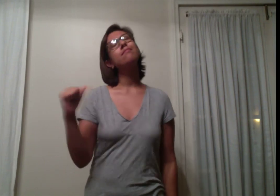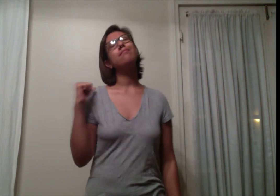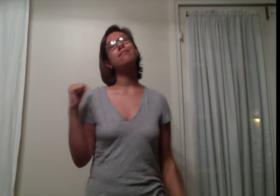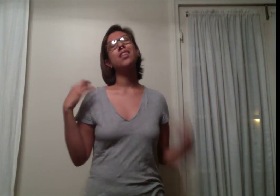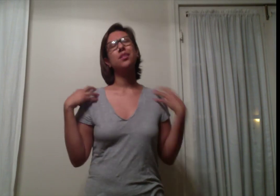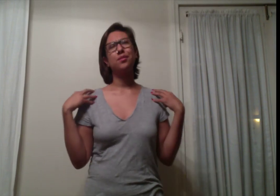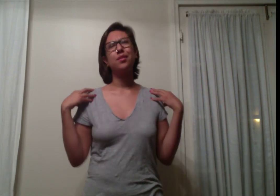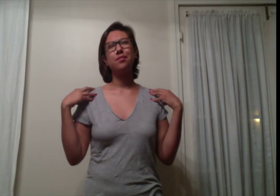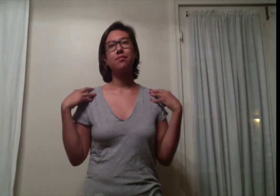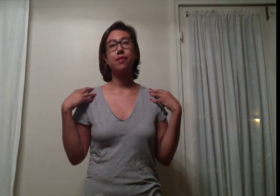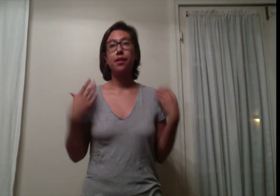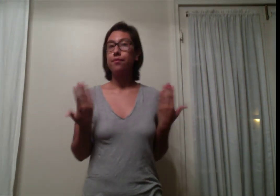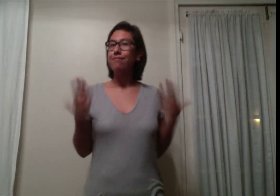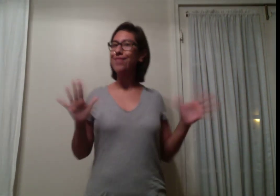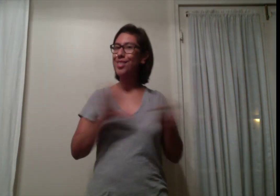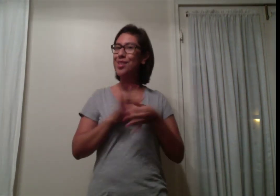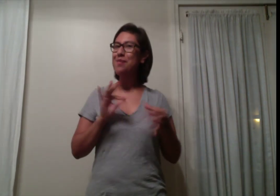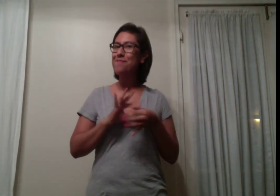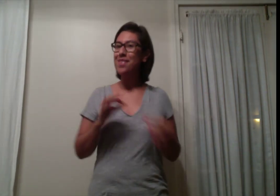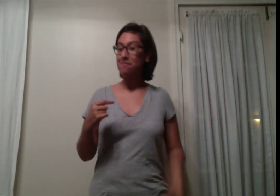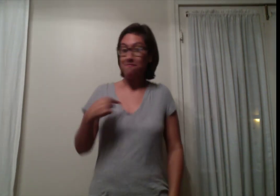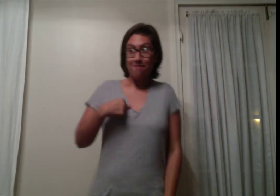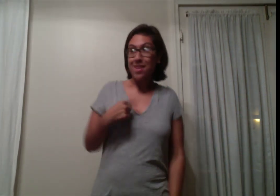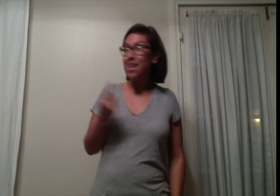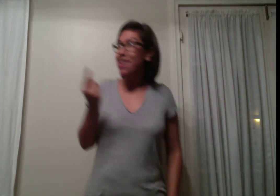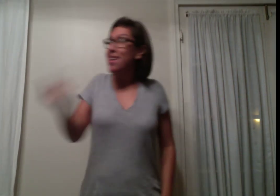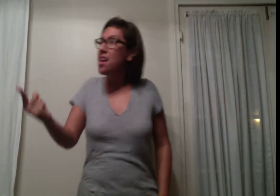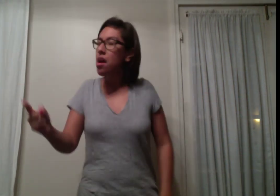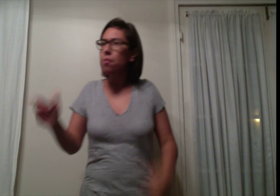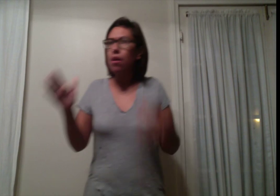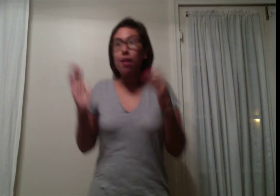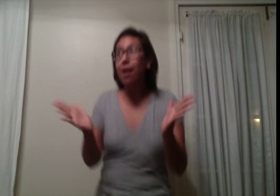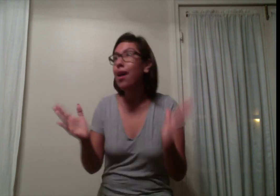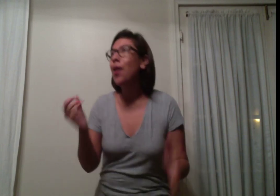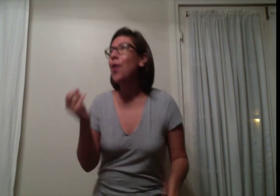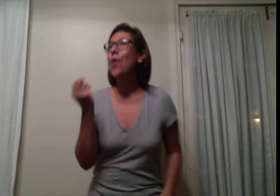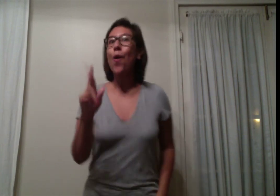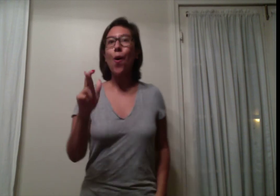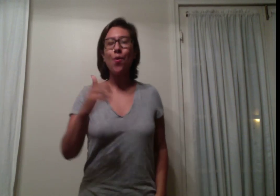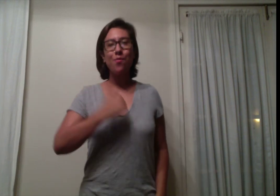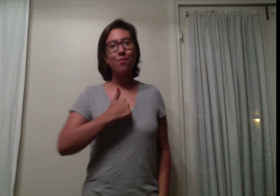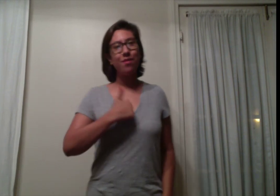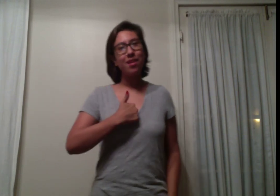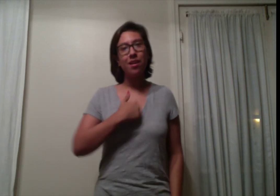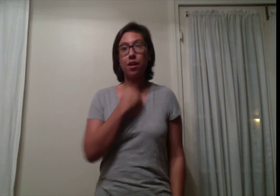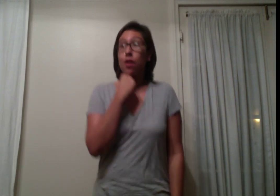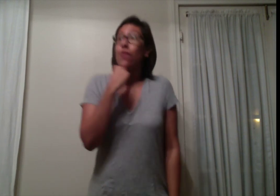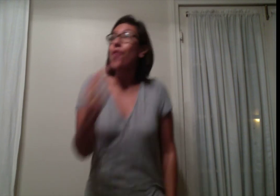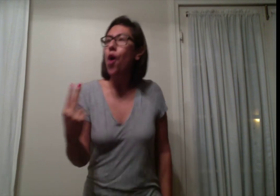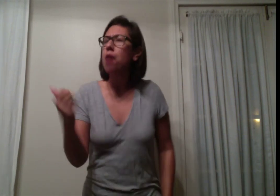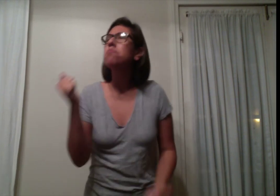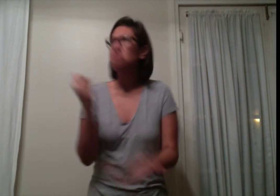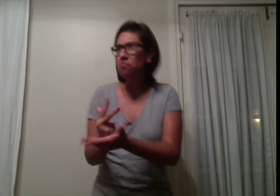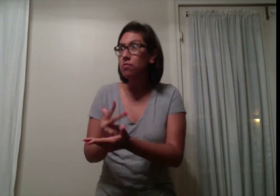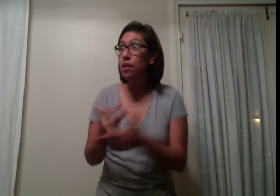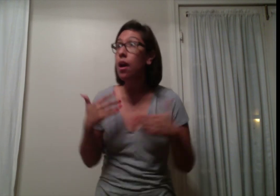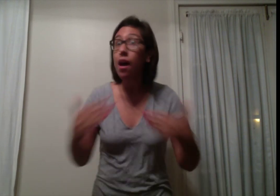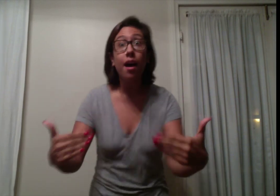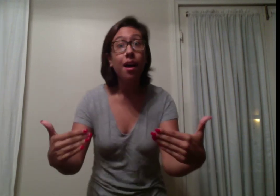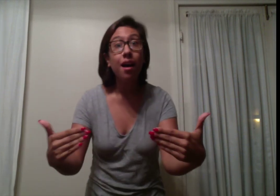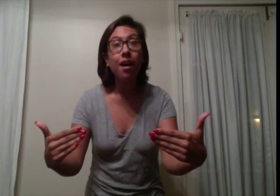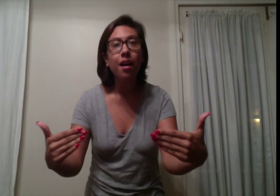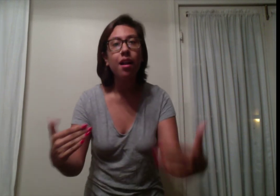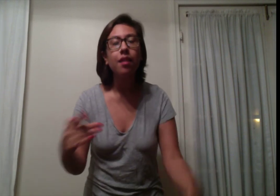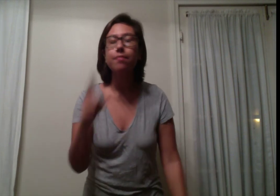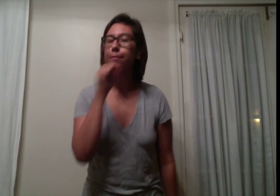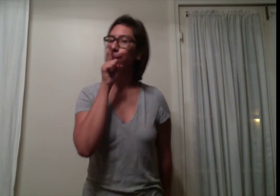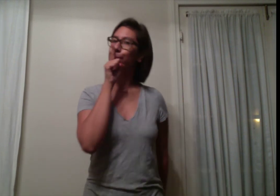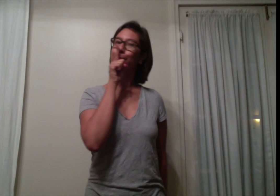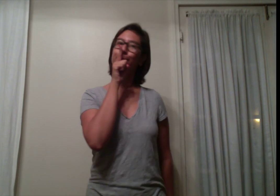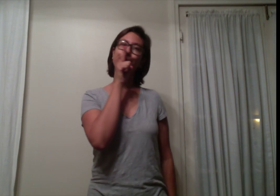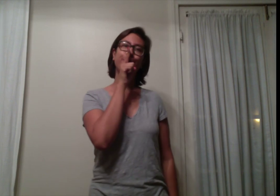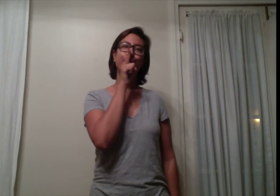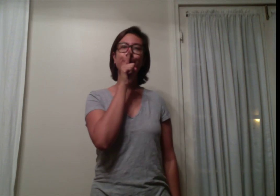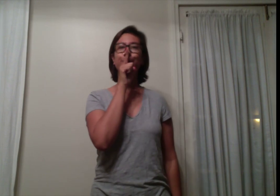Never mentioned me voicing consent, never mentioned us even speaking, a back rub.